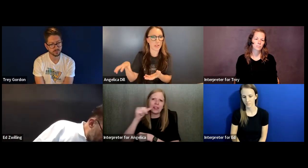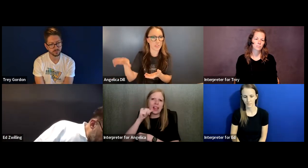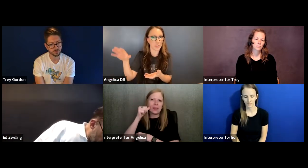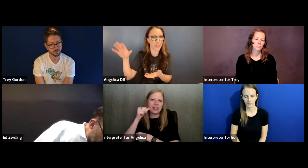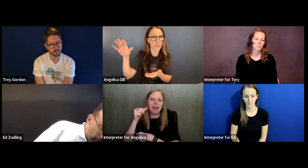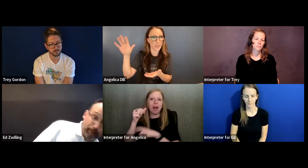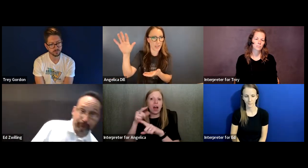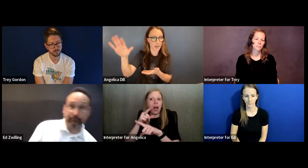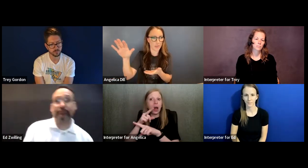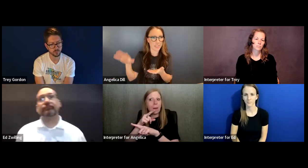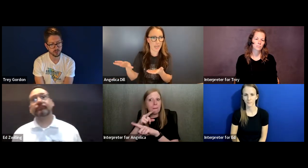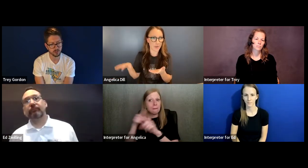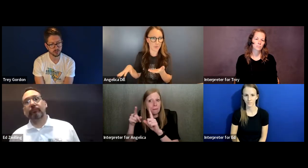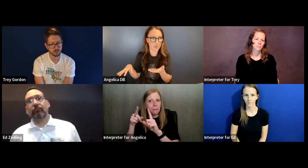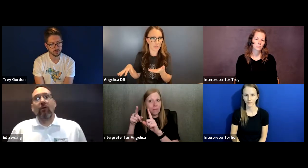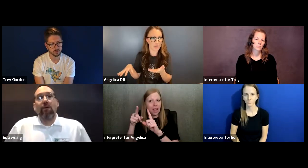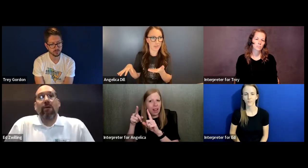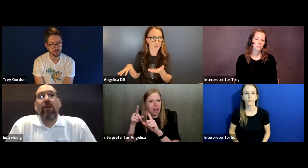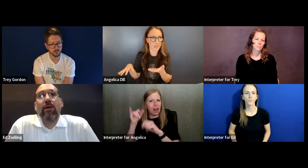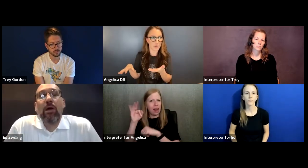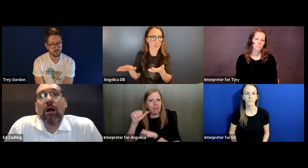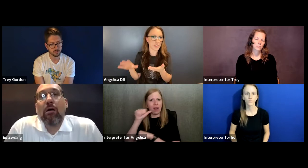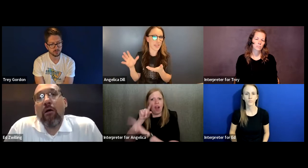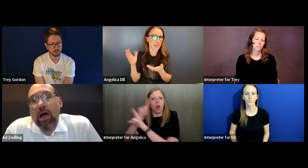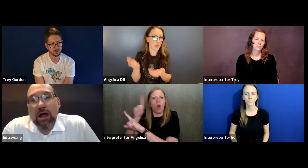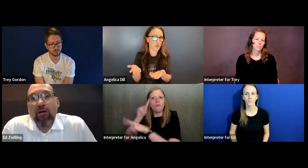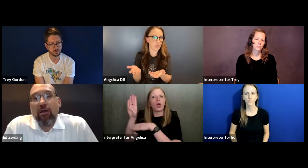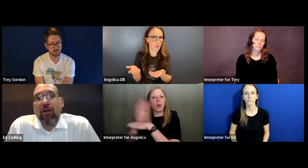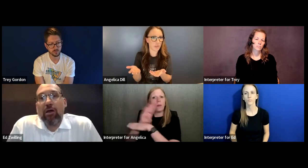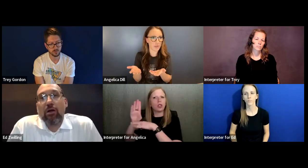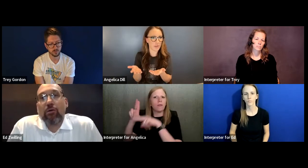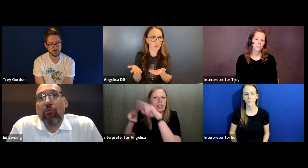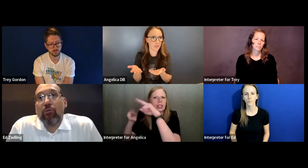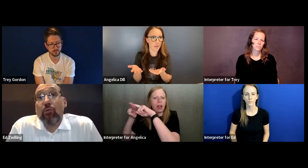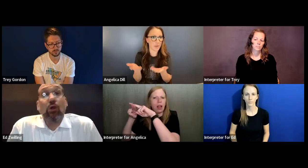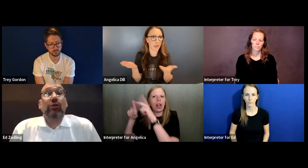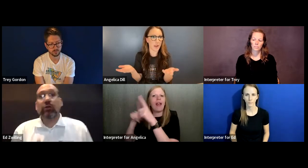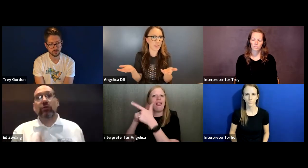under another title so you're just saying it wouldn't follow under public accommodation